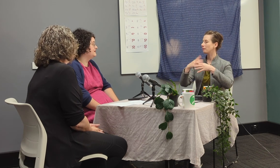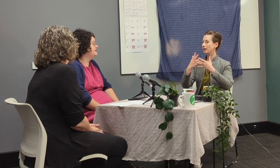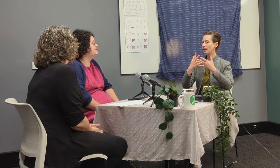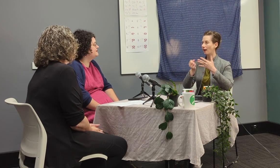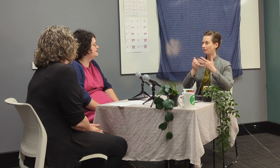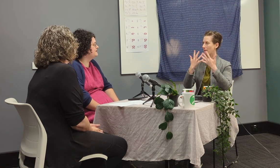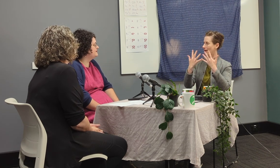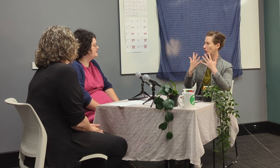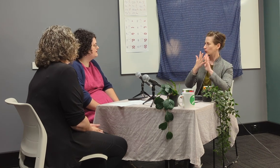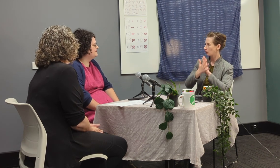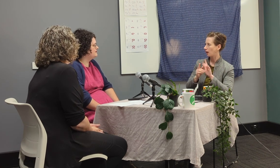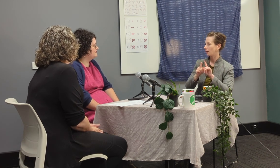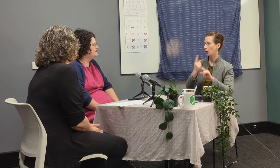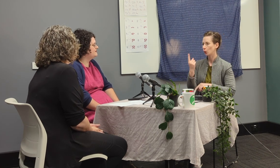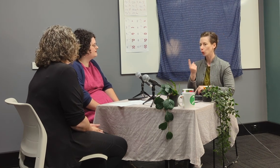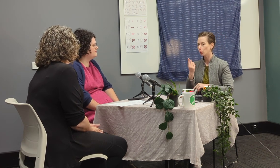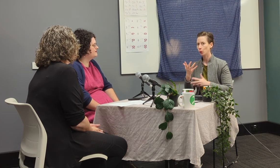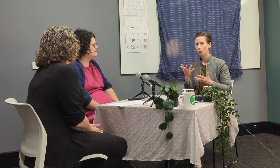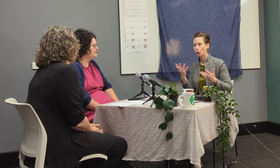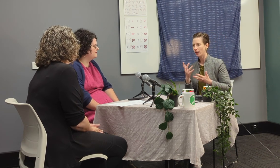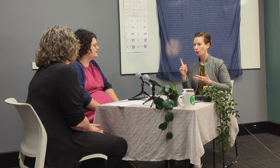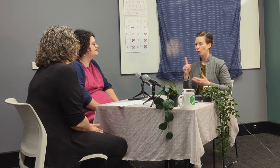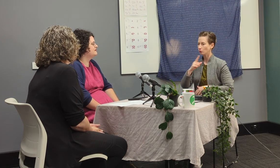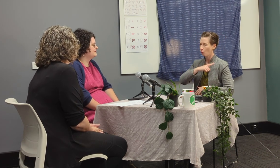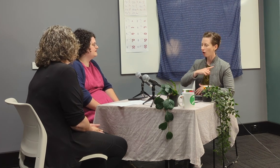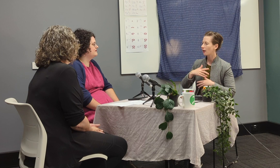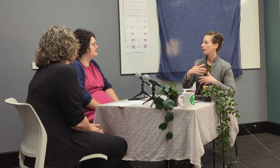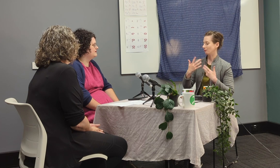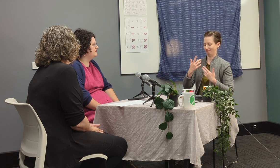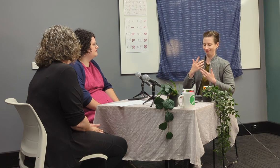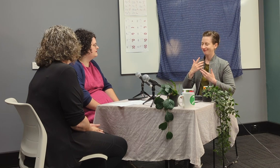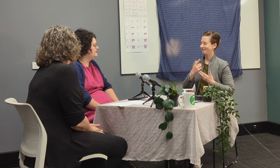as with a headshake. Then thirdly, how people asked questions. Were there manual signs in terms of “who,” “what,” and “why”?